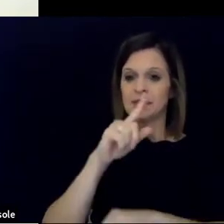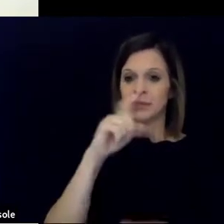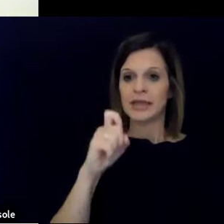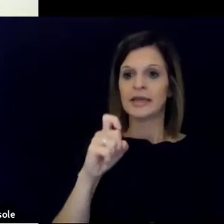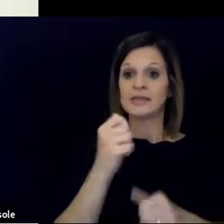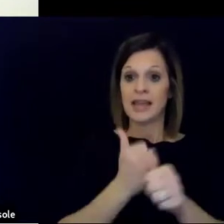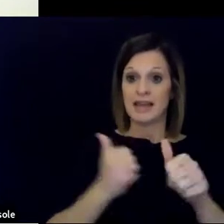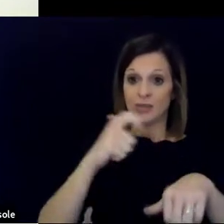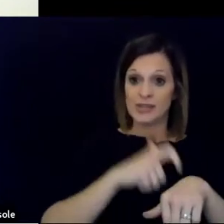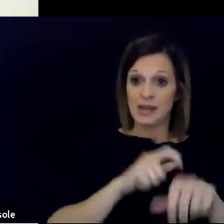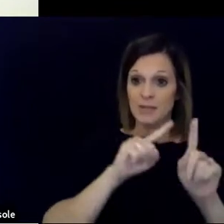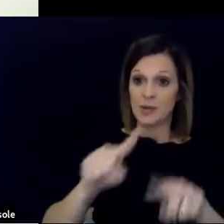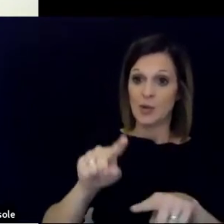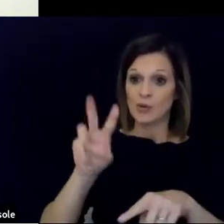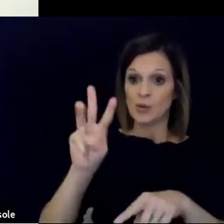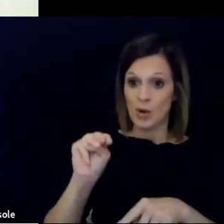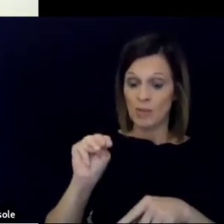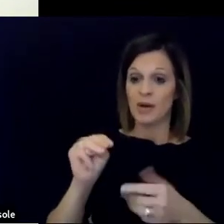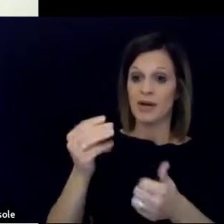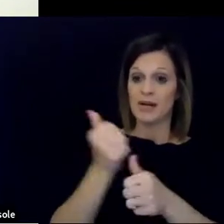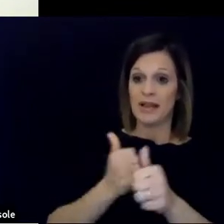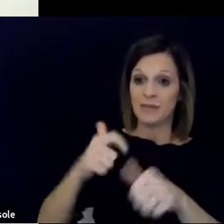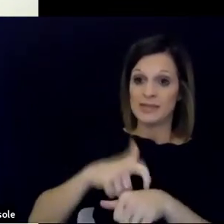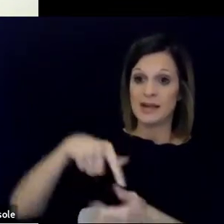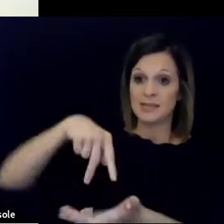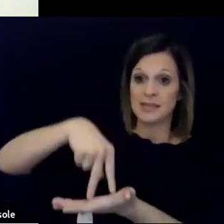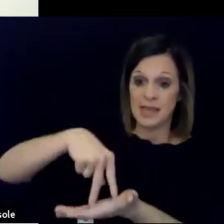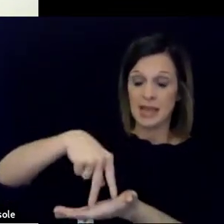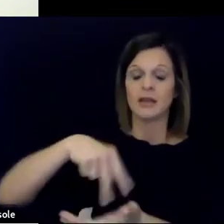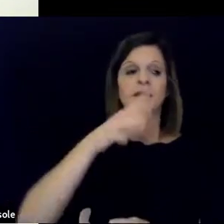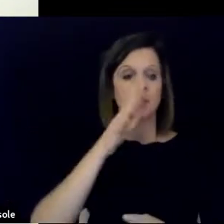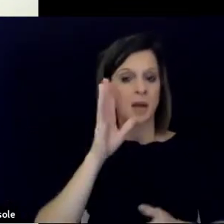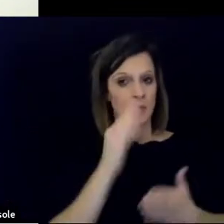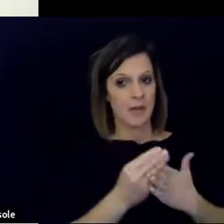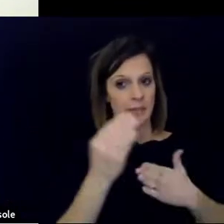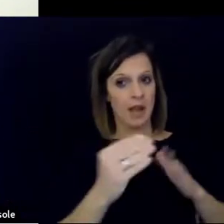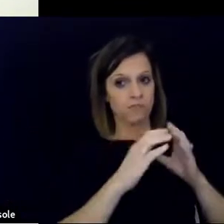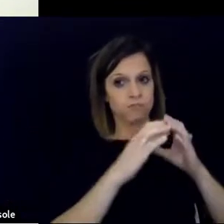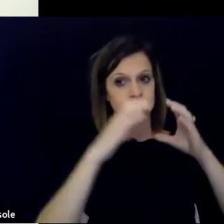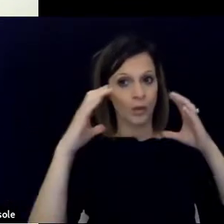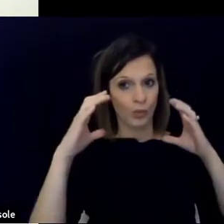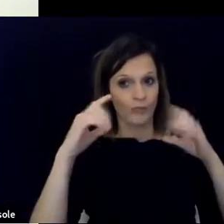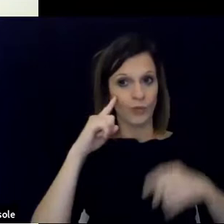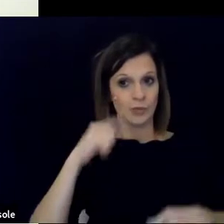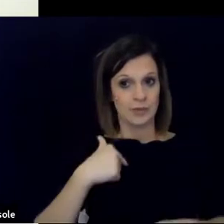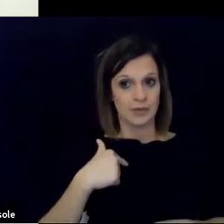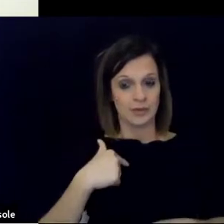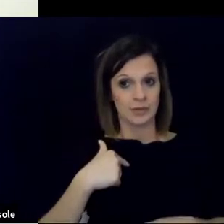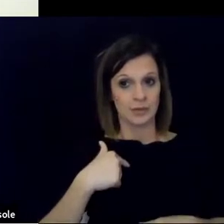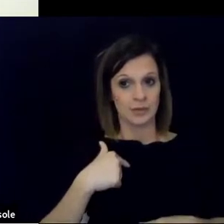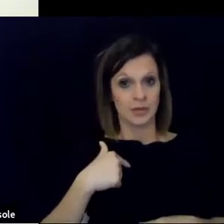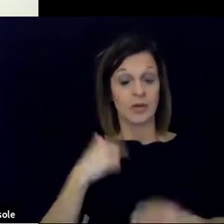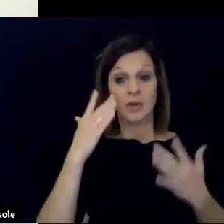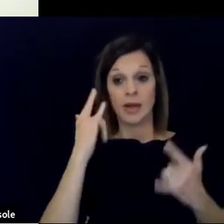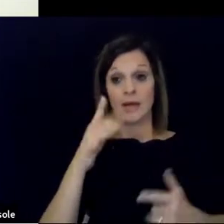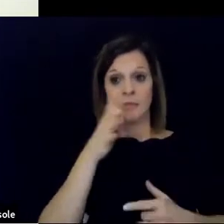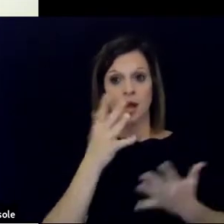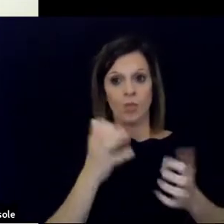Every time that I stand there, now, mom gets me all the balloons because mom wants to avoid what happens next.